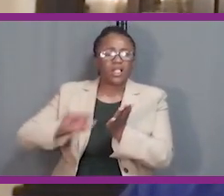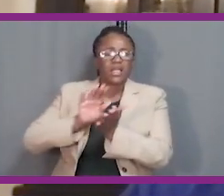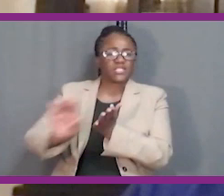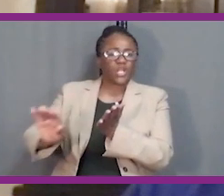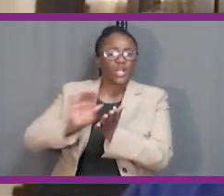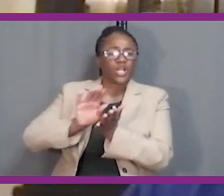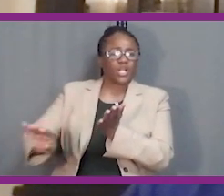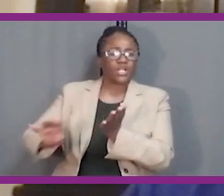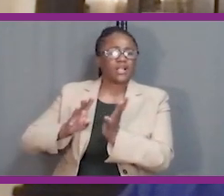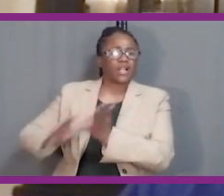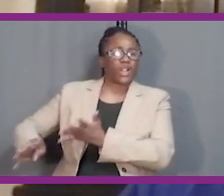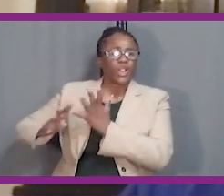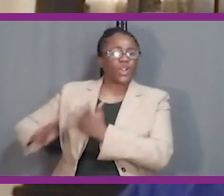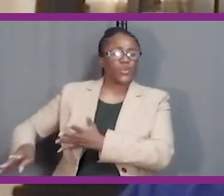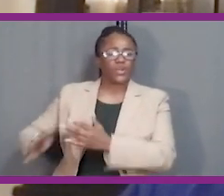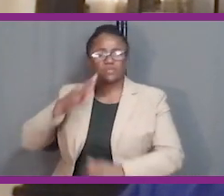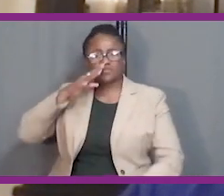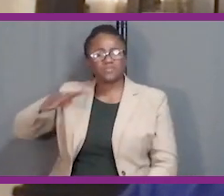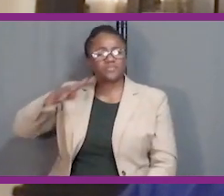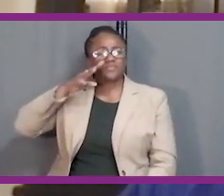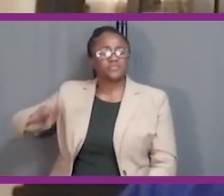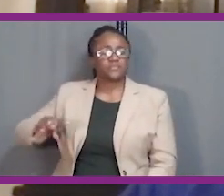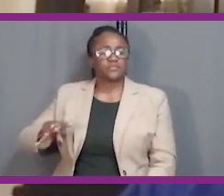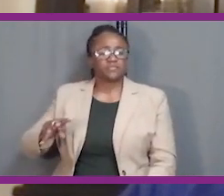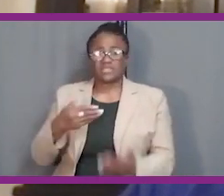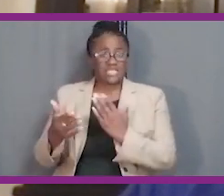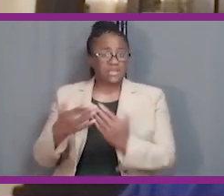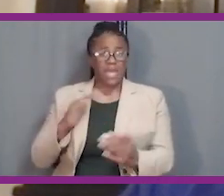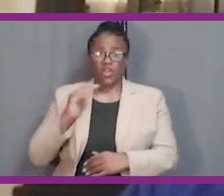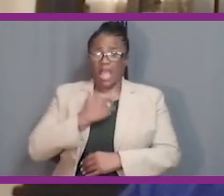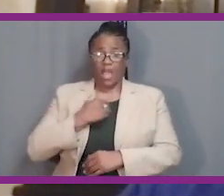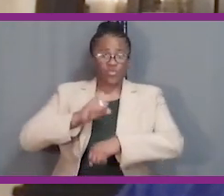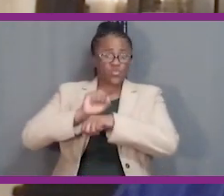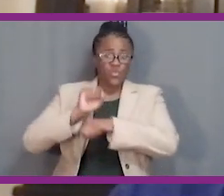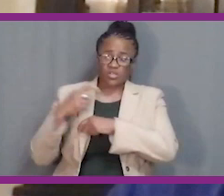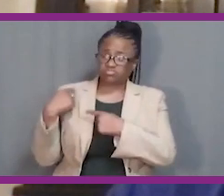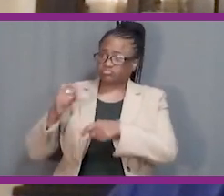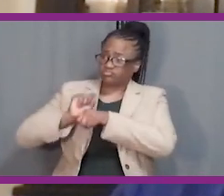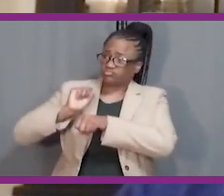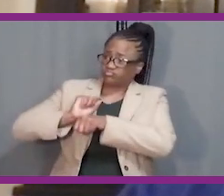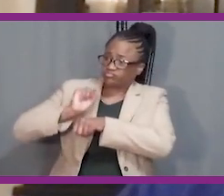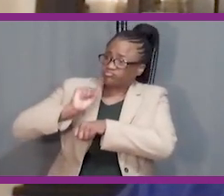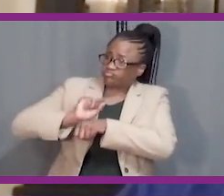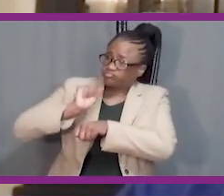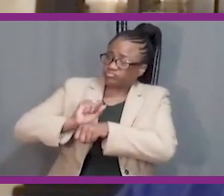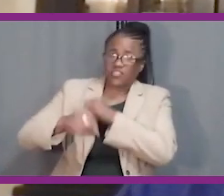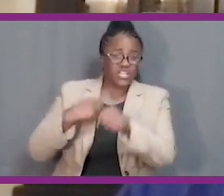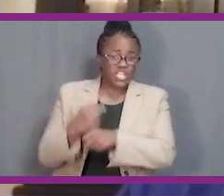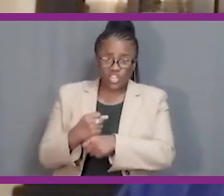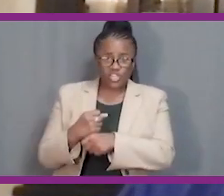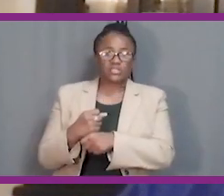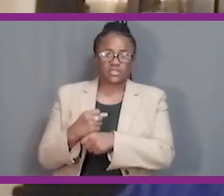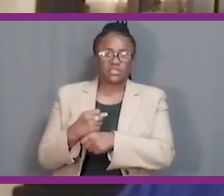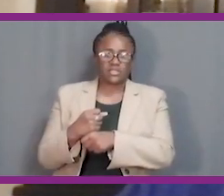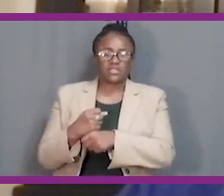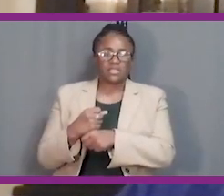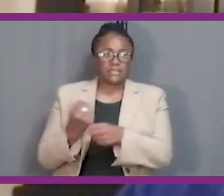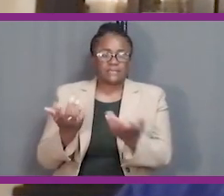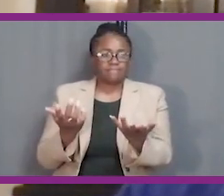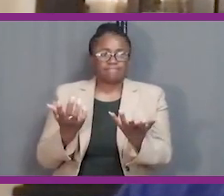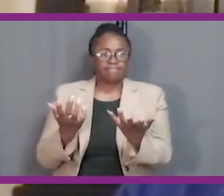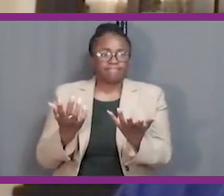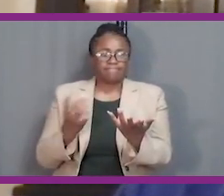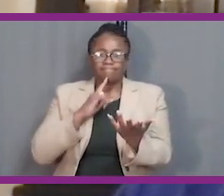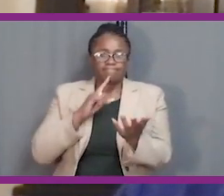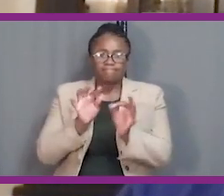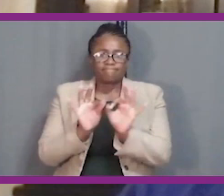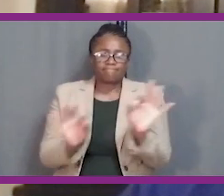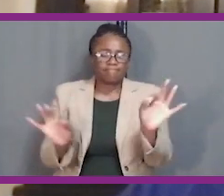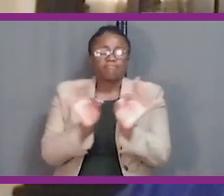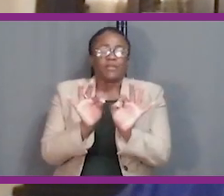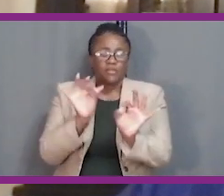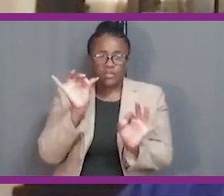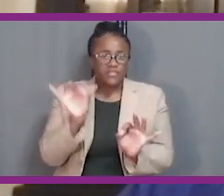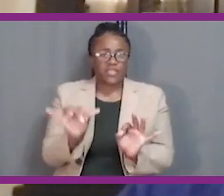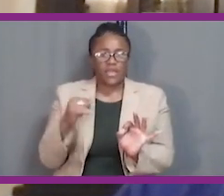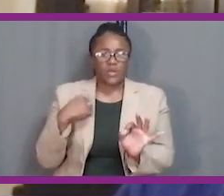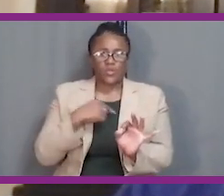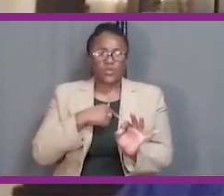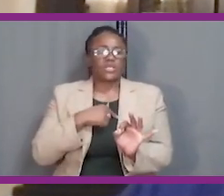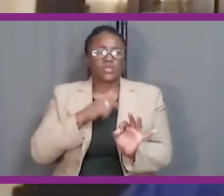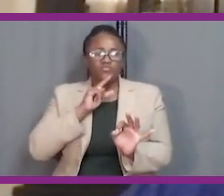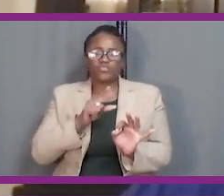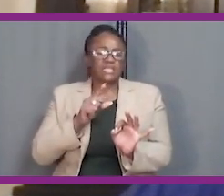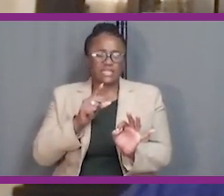many years, the imperative that we move towards a disability justice commitment is